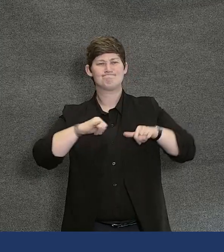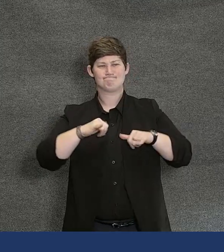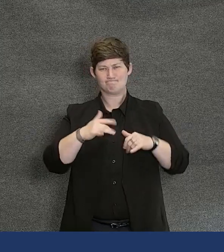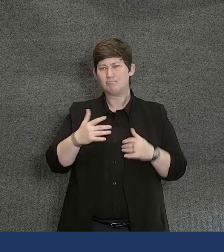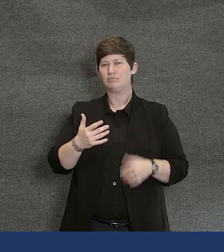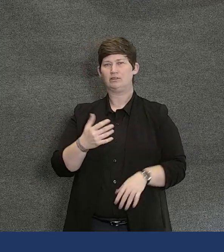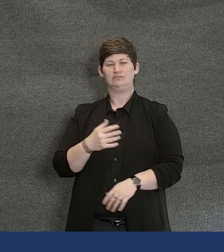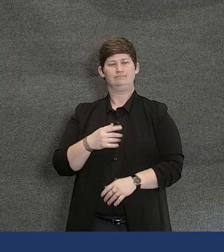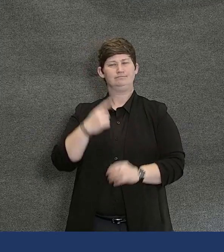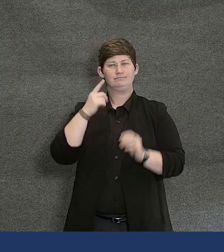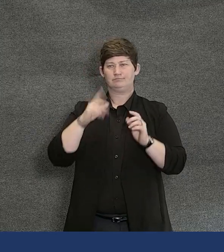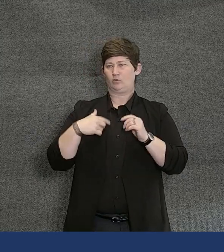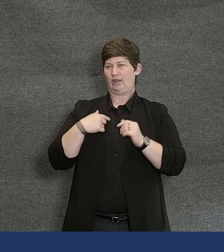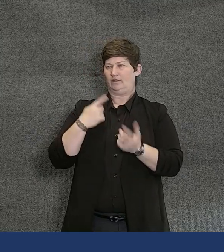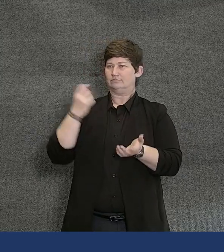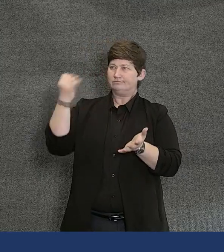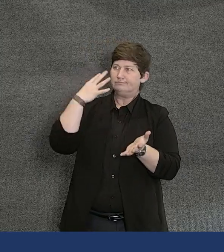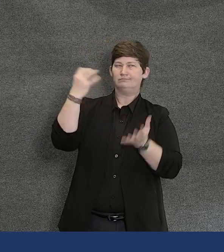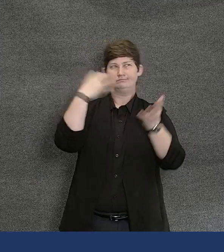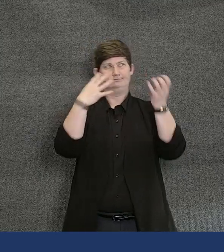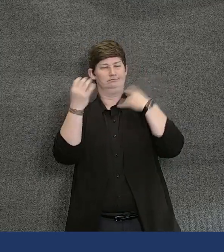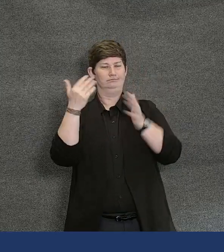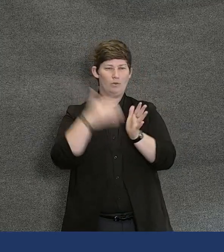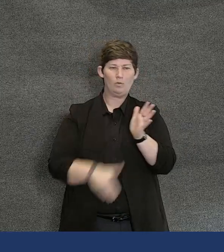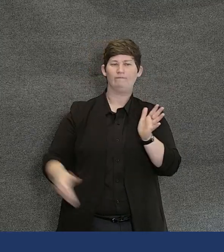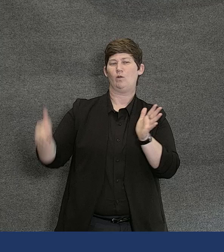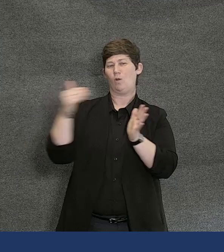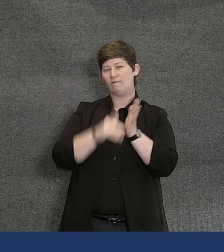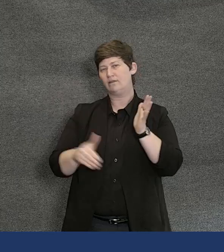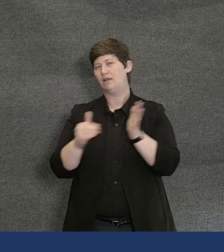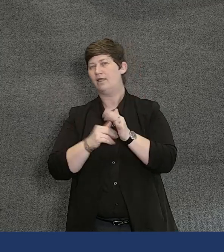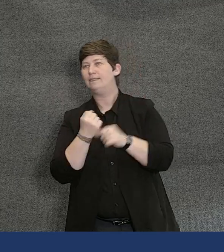And this idea of liberty and justice for all has no exceptions.